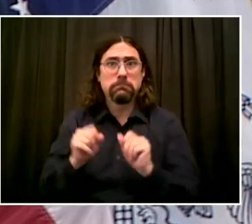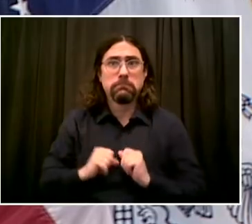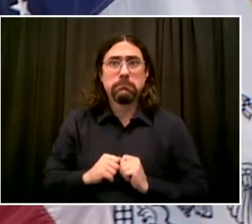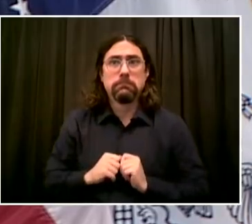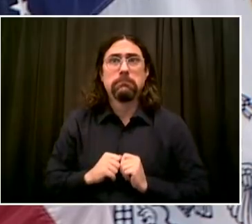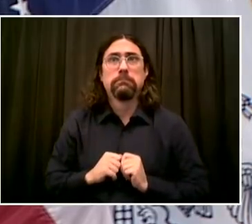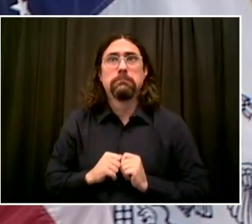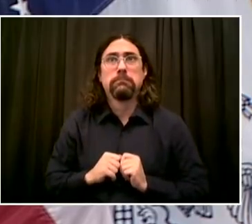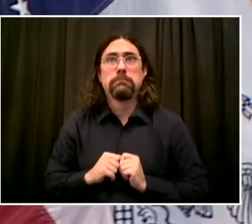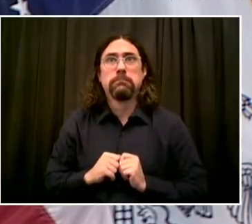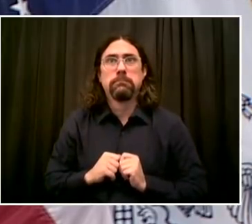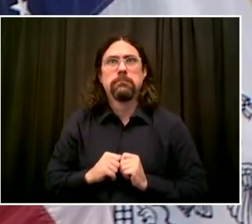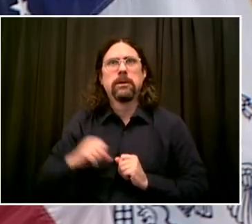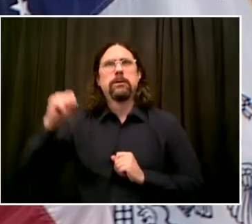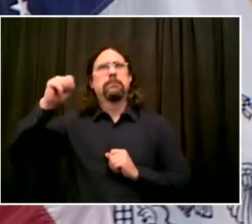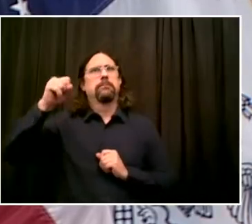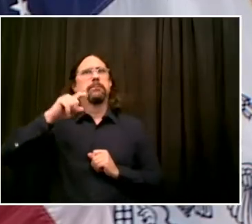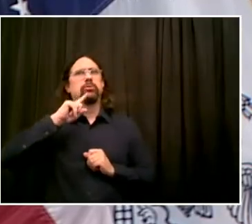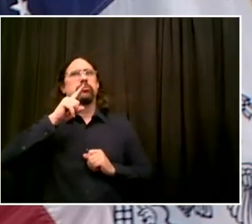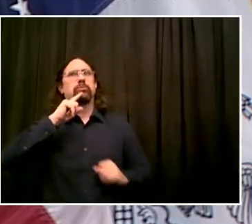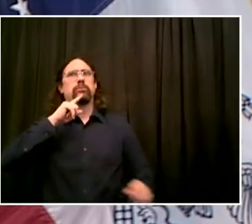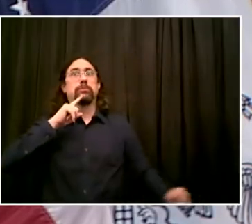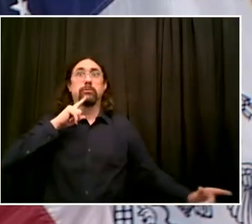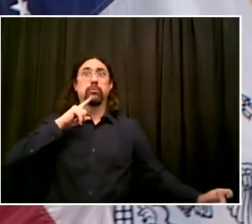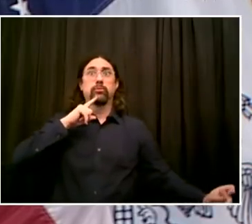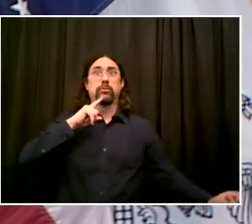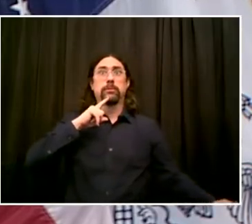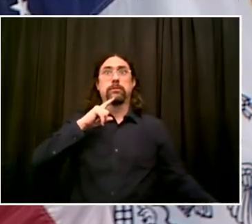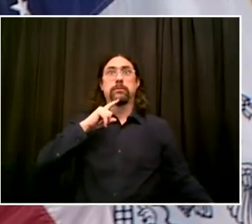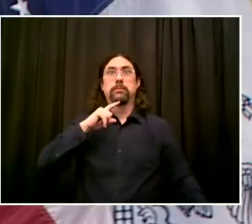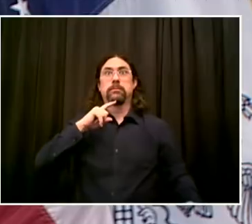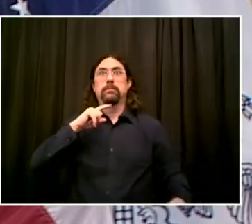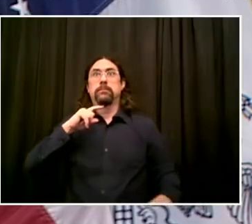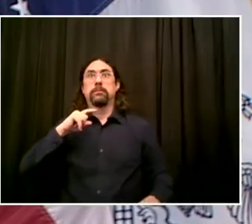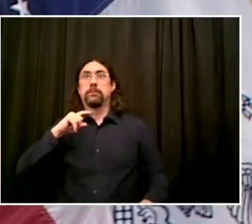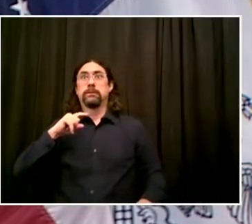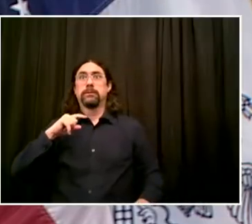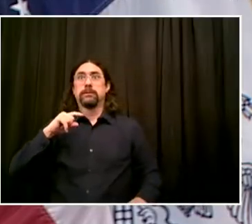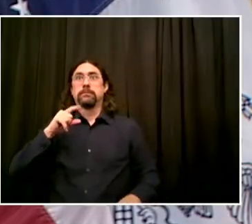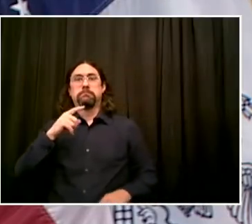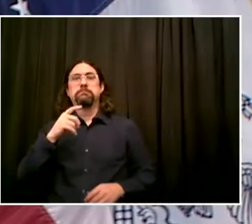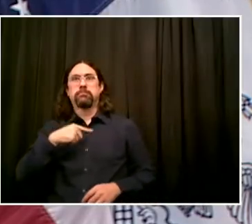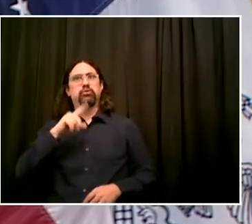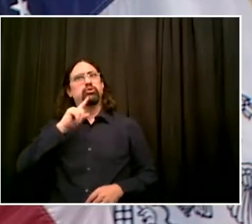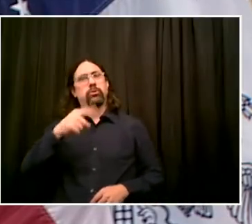SPECIFICS OF WHAT WE'RE DOING FOR SEPTEMBER? SRUE.